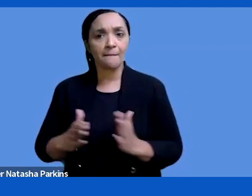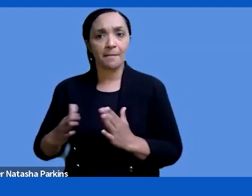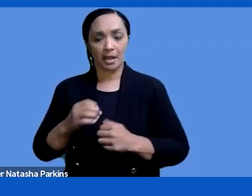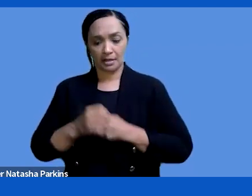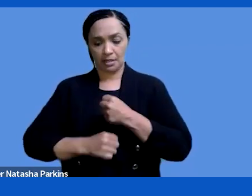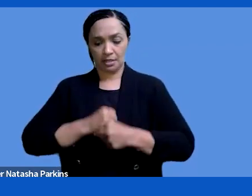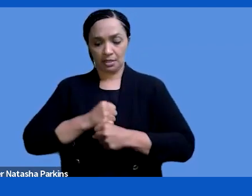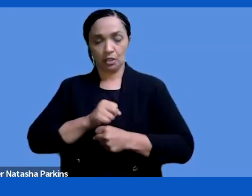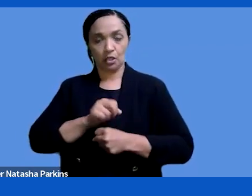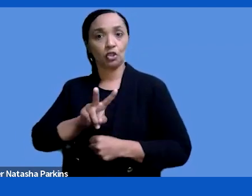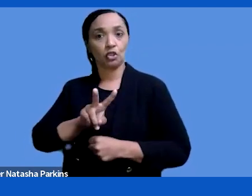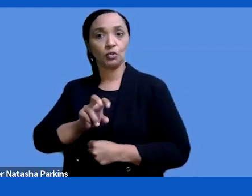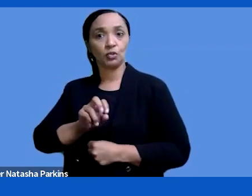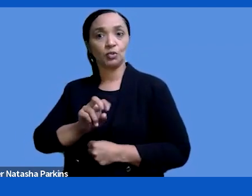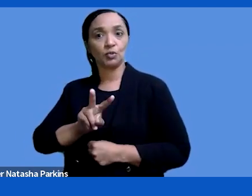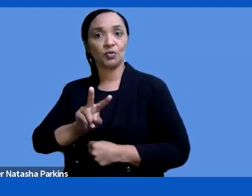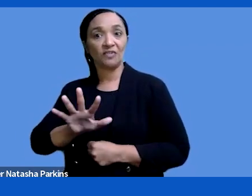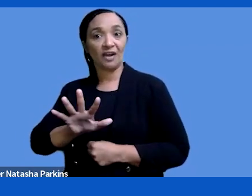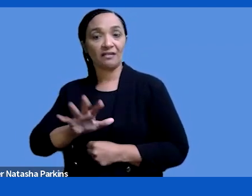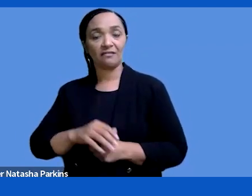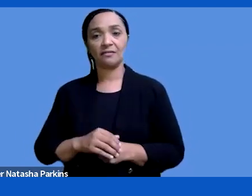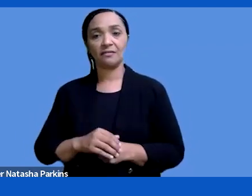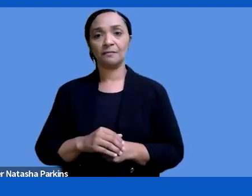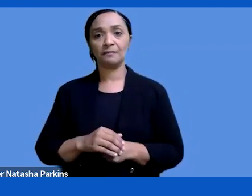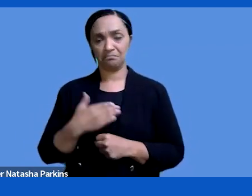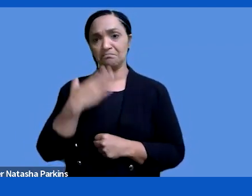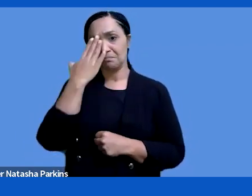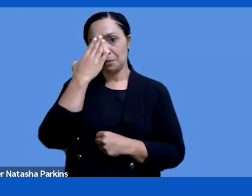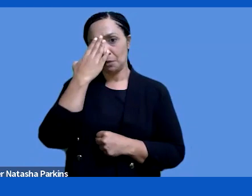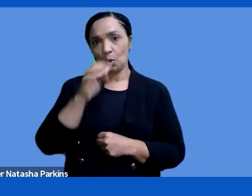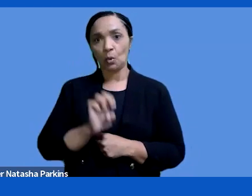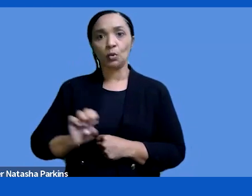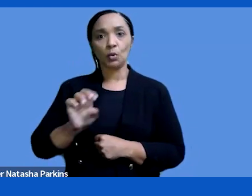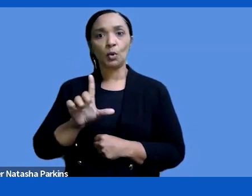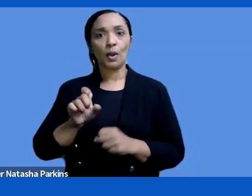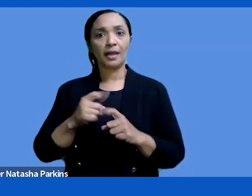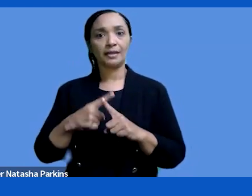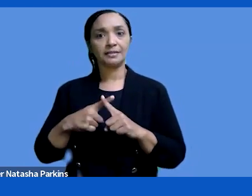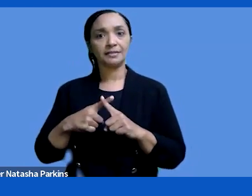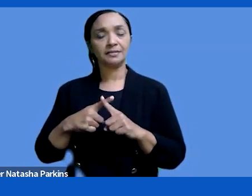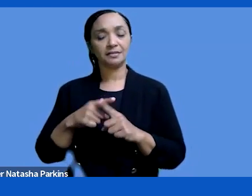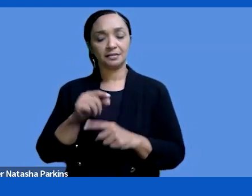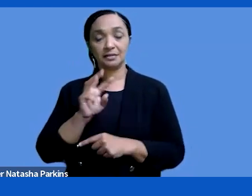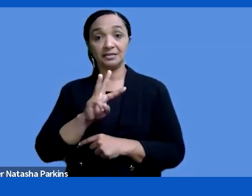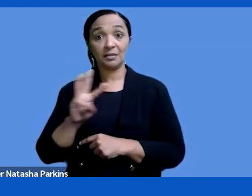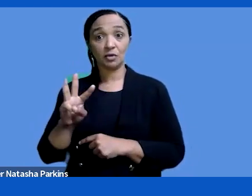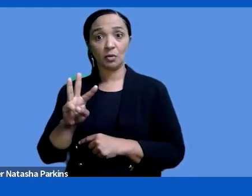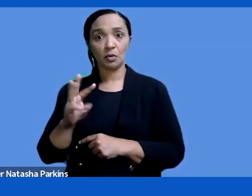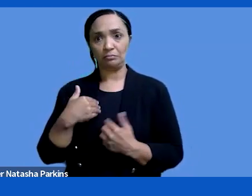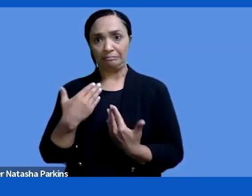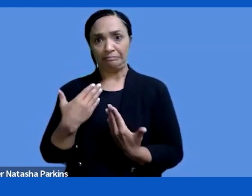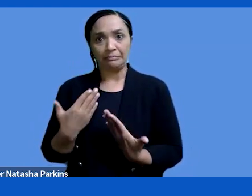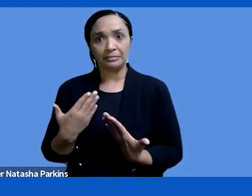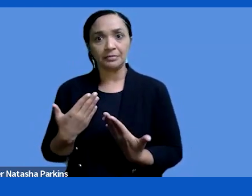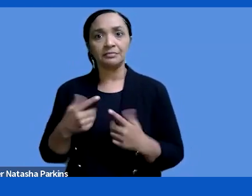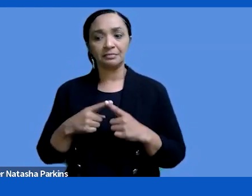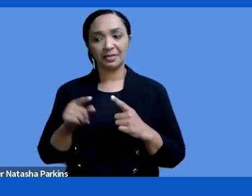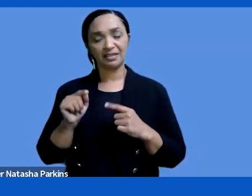I'm sure Eur-Lex is -- if it is not the face of EU, but one of the main portals,